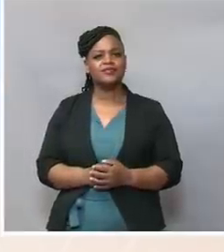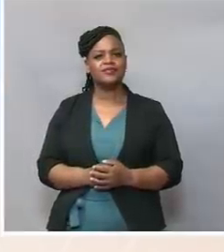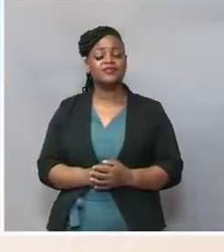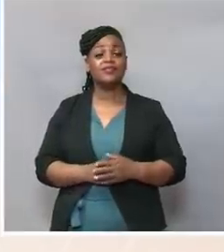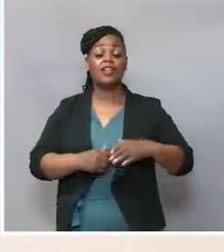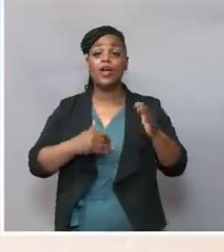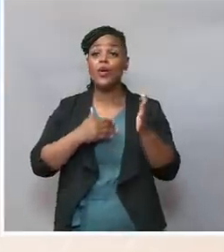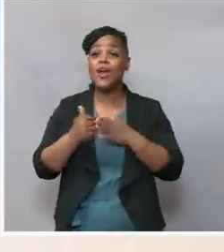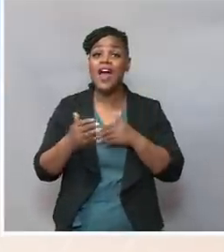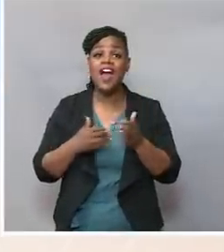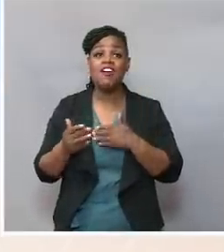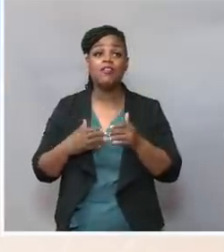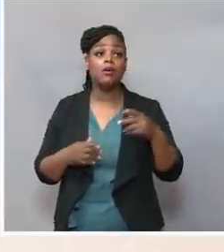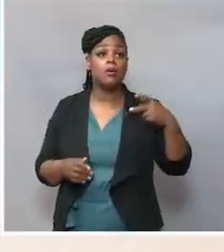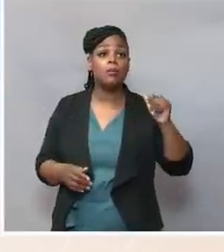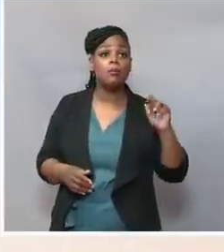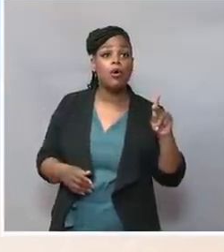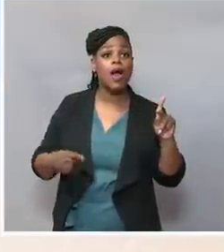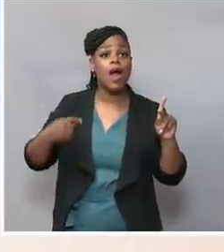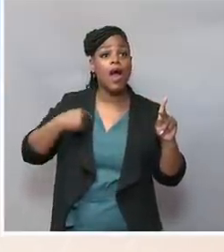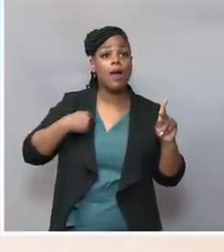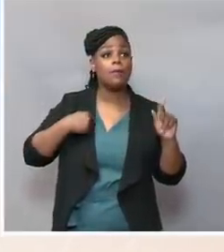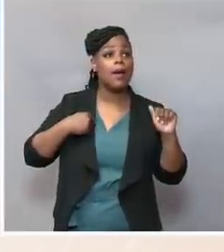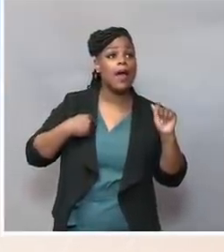that's my favorite one. Secretary Haaland: Perfect answer.